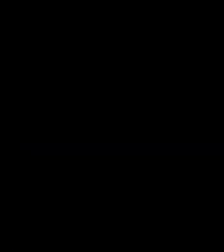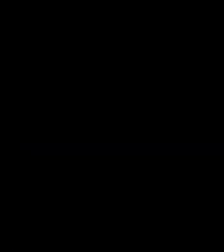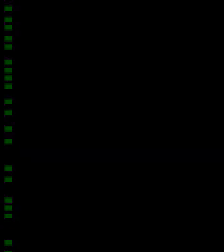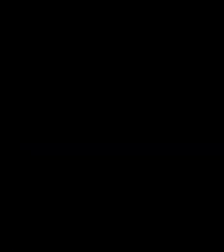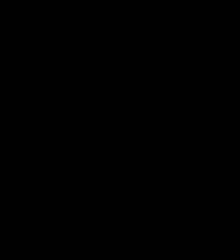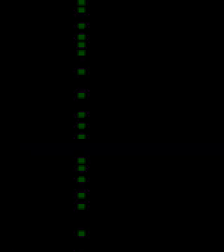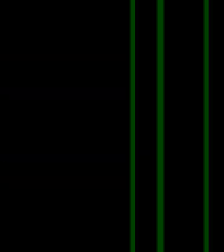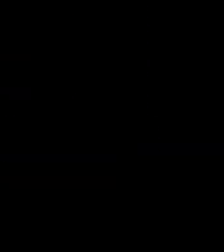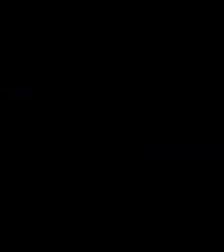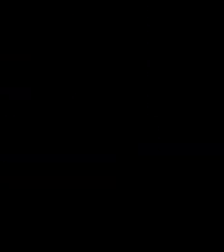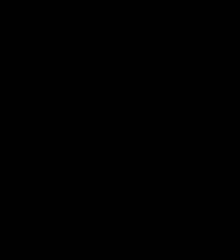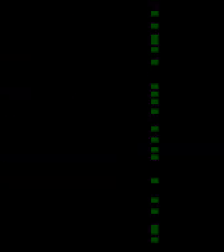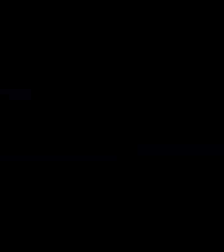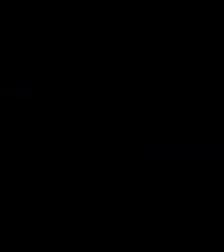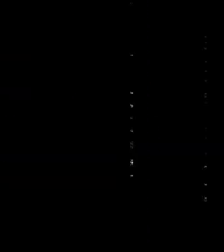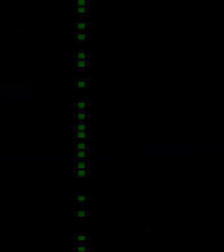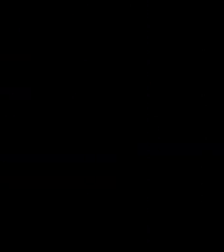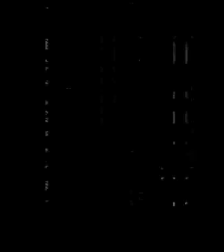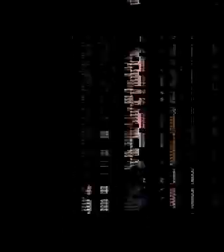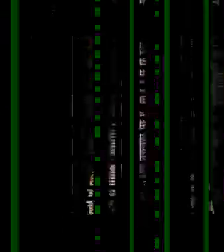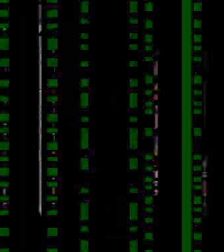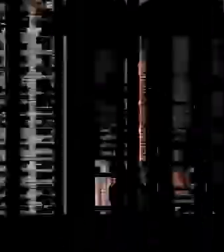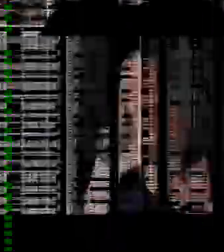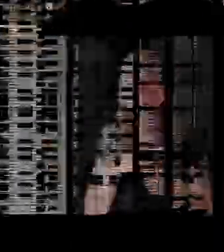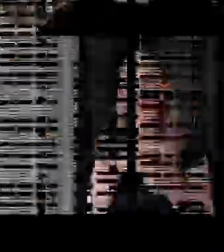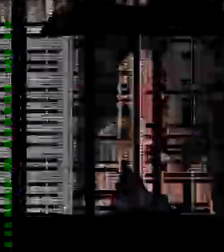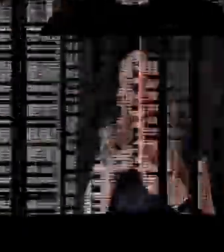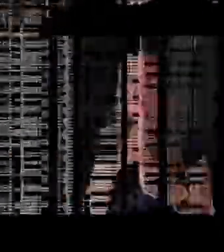to do. And one of the things that he was pointing out to us making it clear that there is going